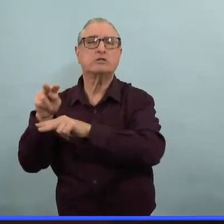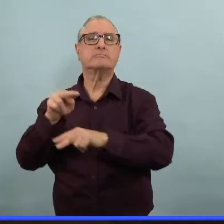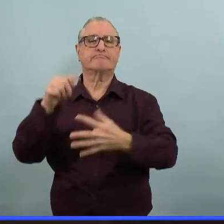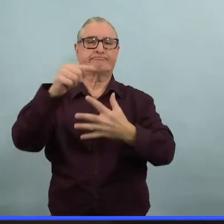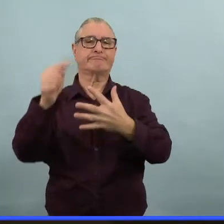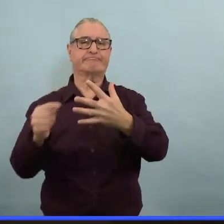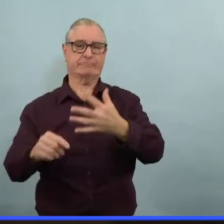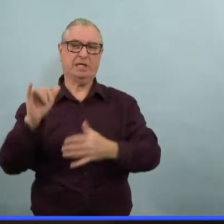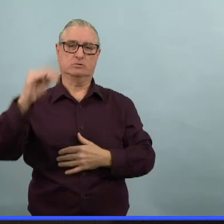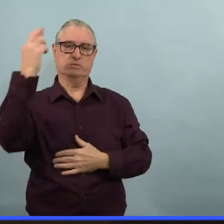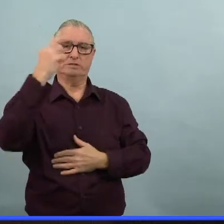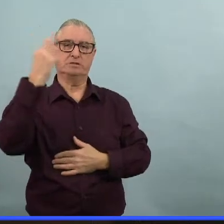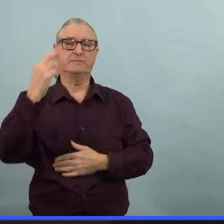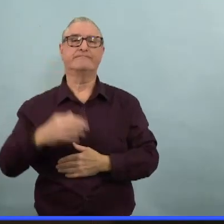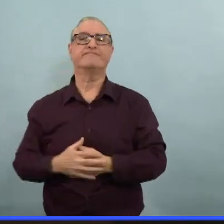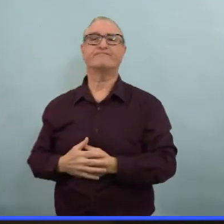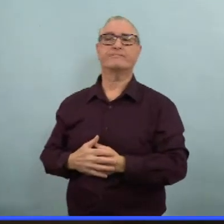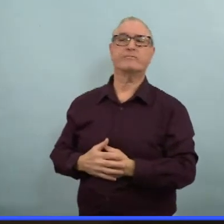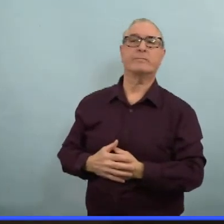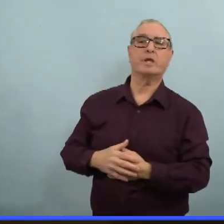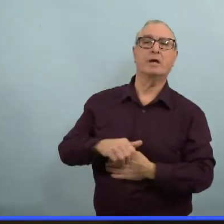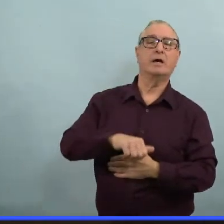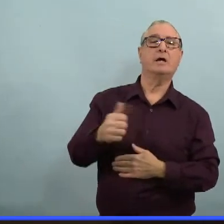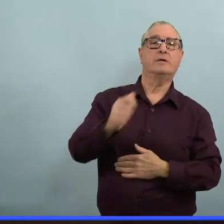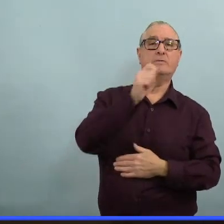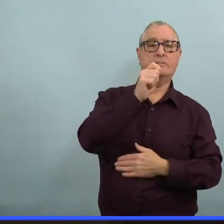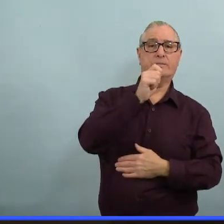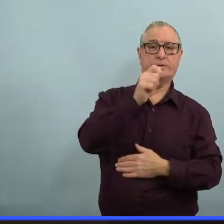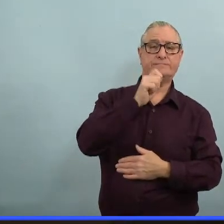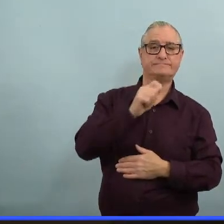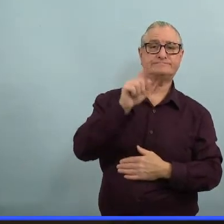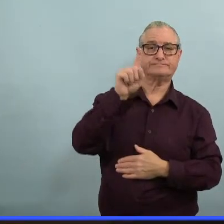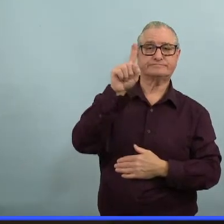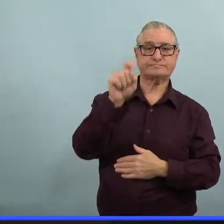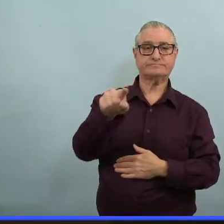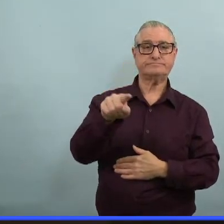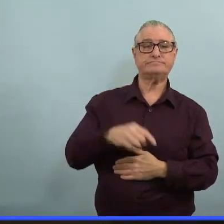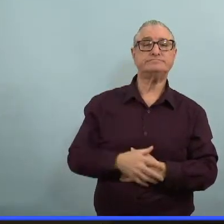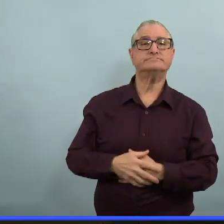know all the evidence we've seen is that if you're fully vaccinated and you're not immunocompromised